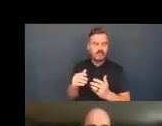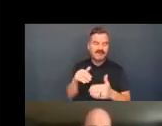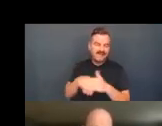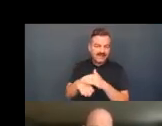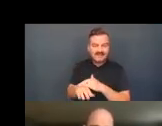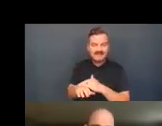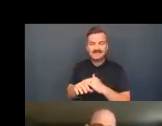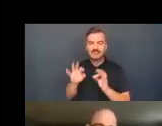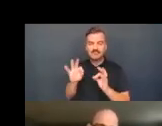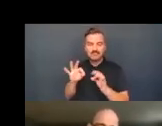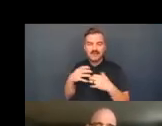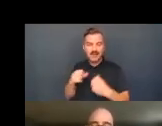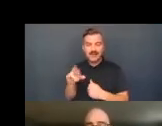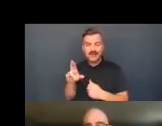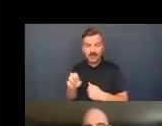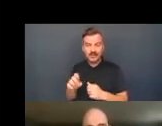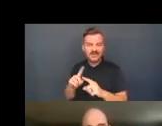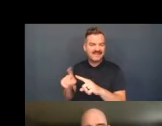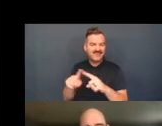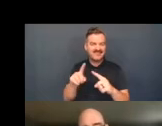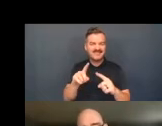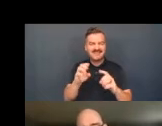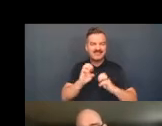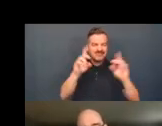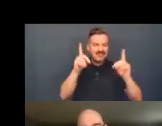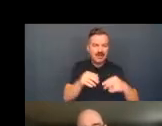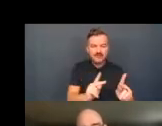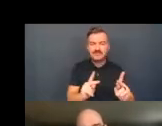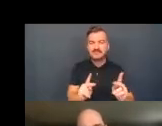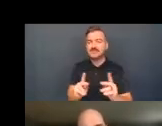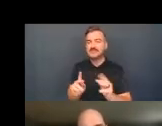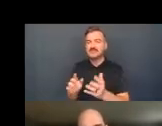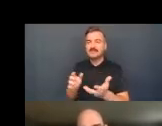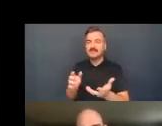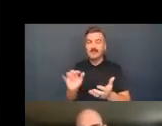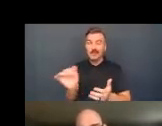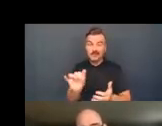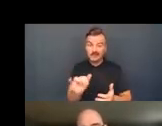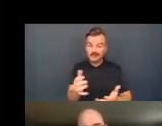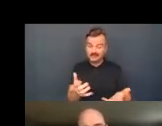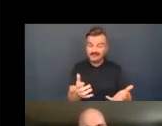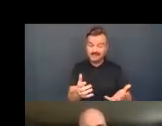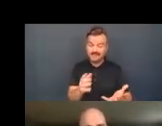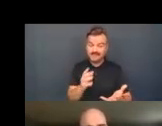care differences and educational opportunities, not to mention the inequality is forced on